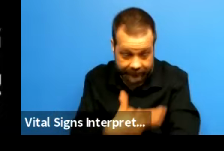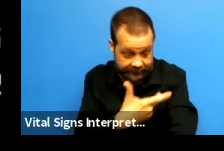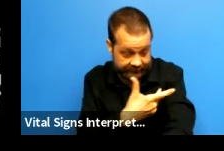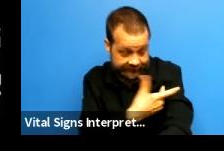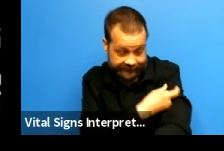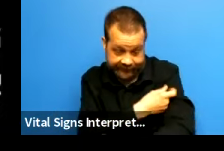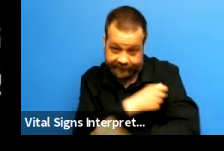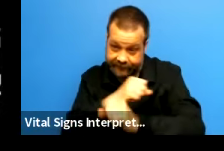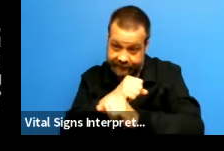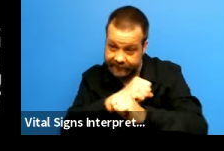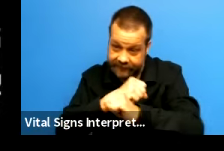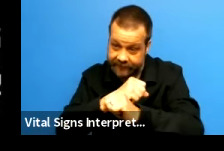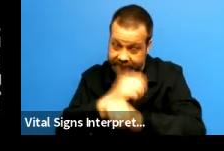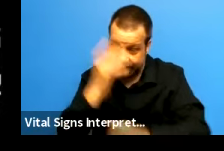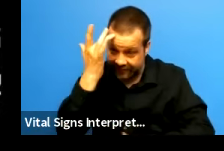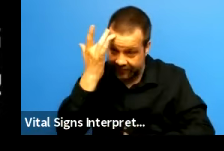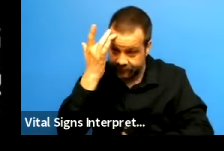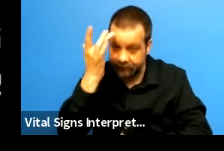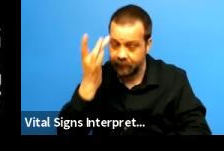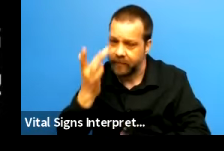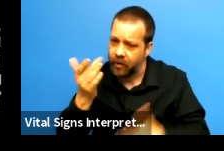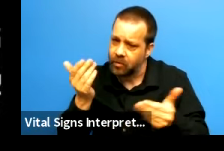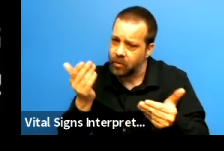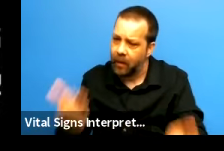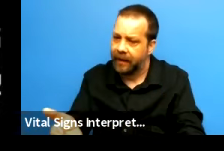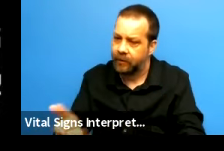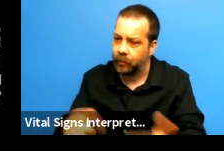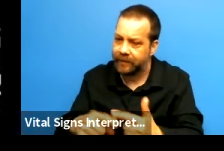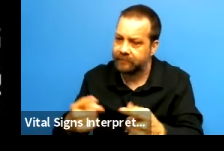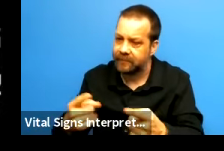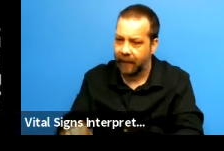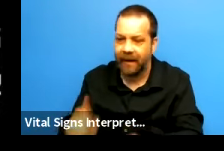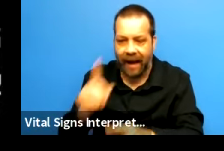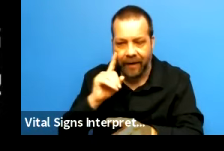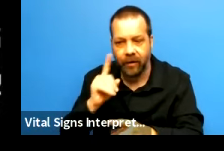That will be another step you can take in the near future.